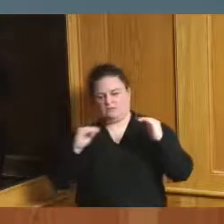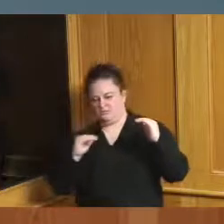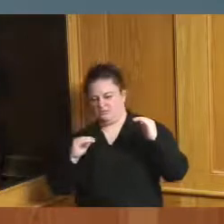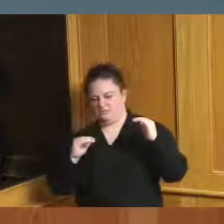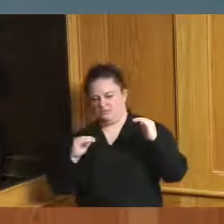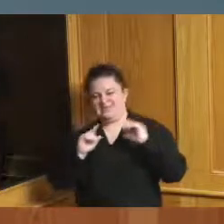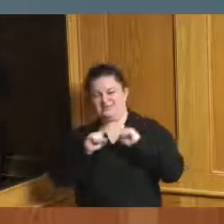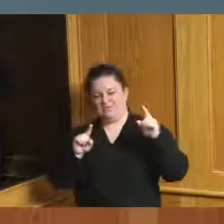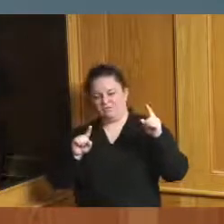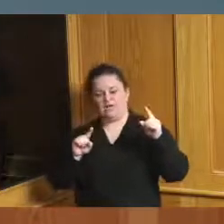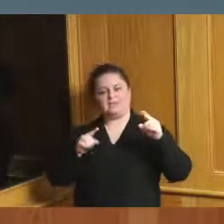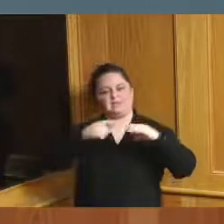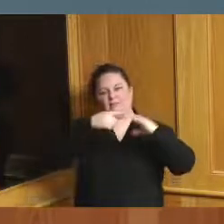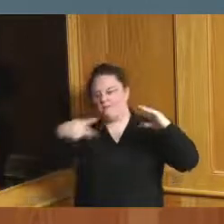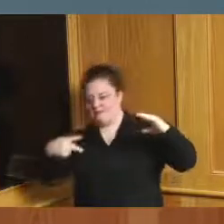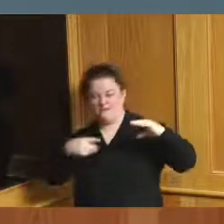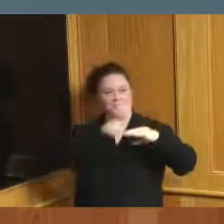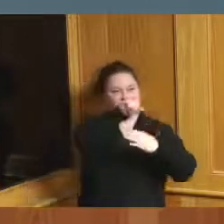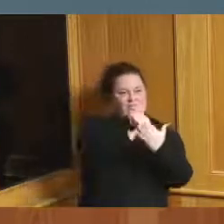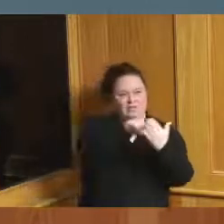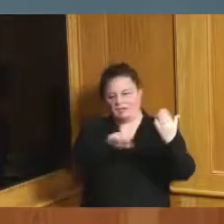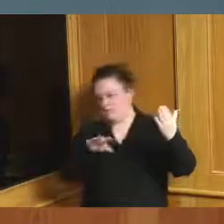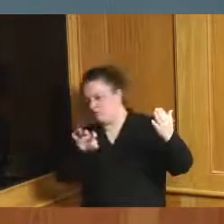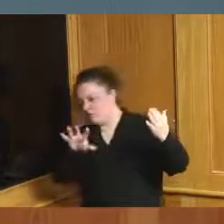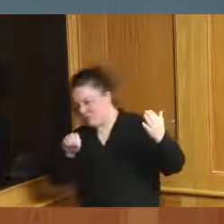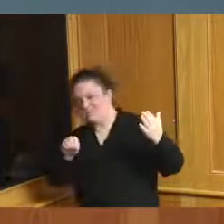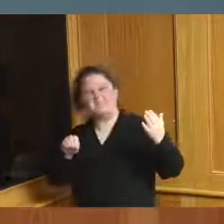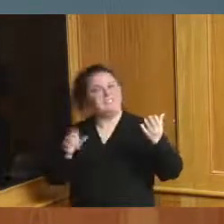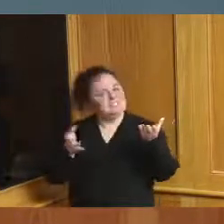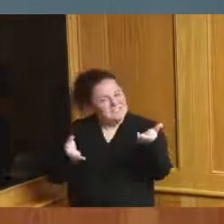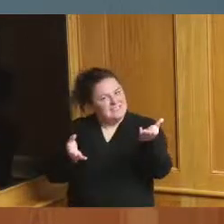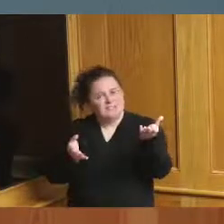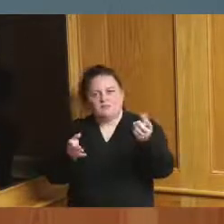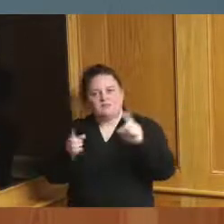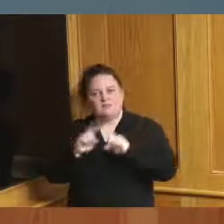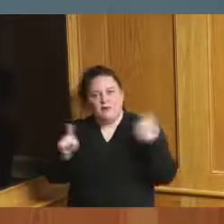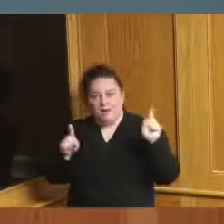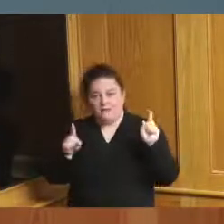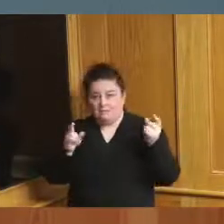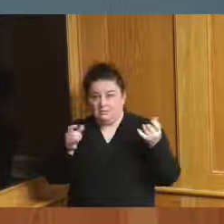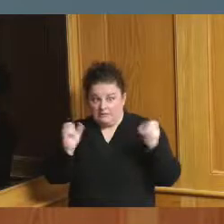there should be no one that that did not receive anything I'm President yes thank you just briefly